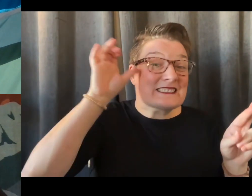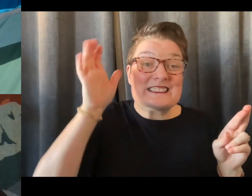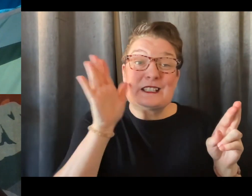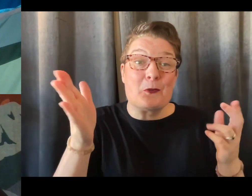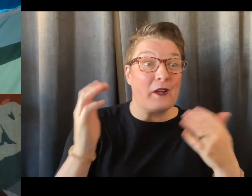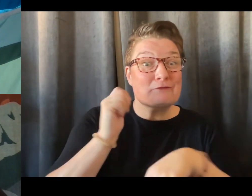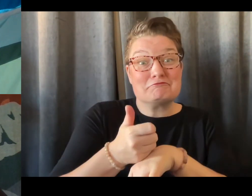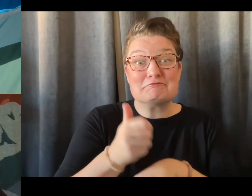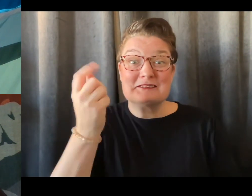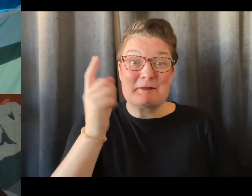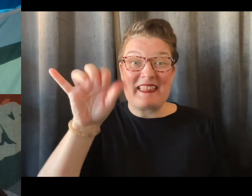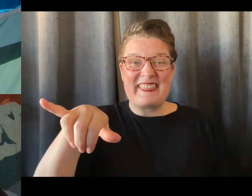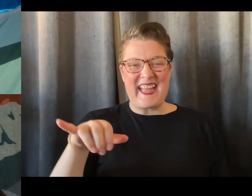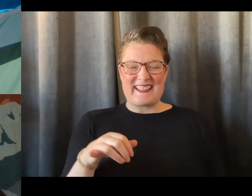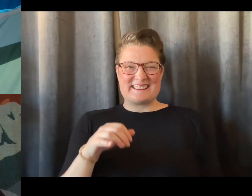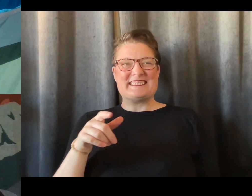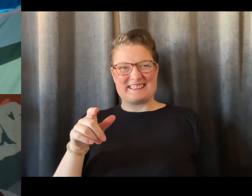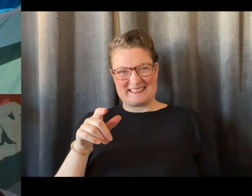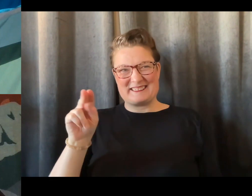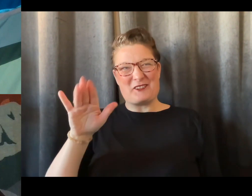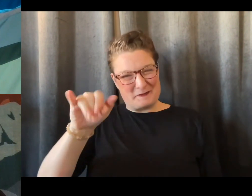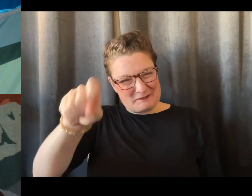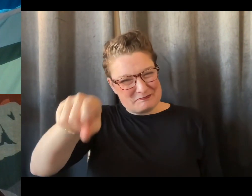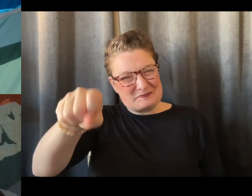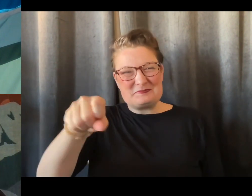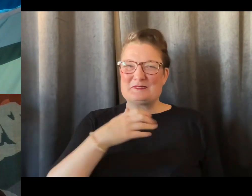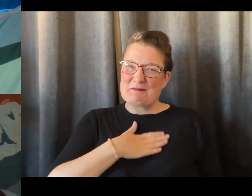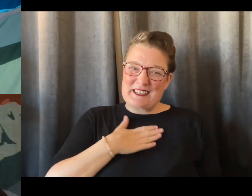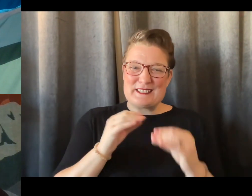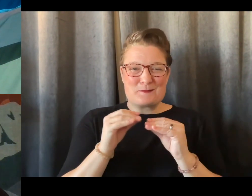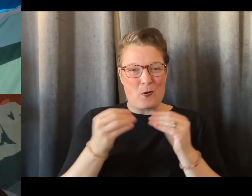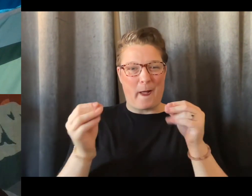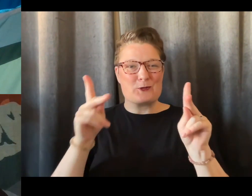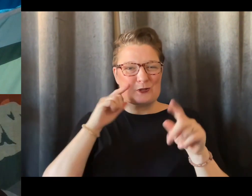More, more opportunities for queers to find each other, Jewish queers to find each other.